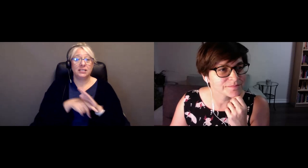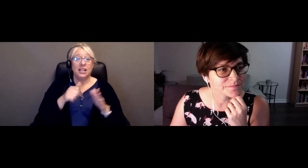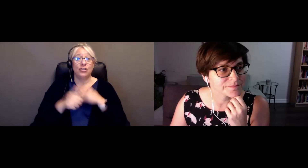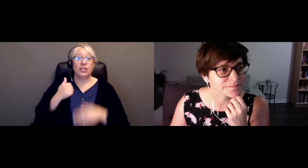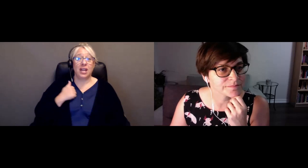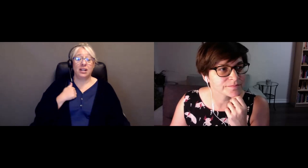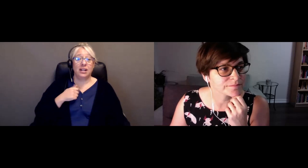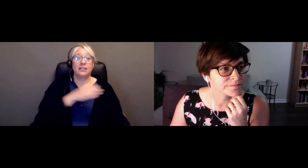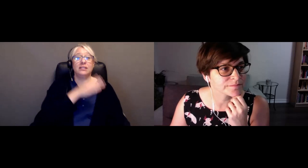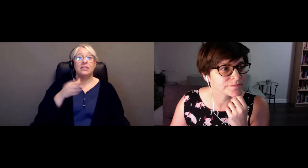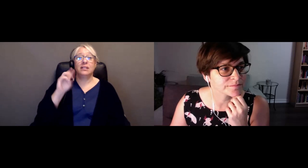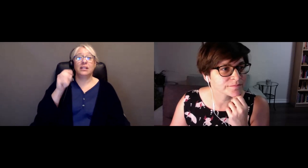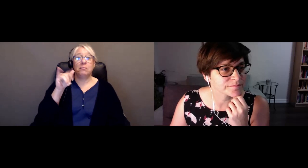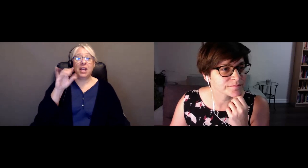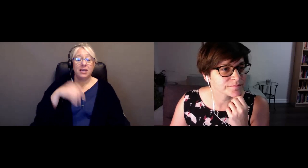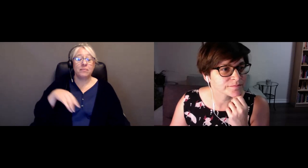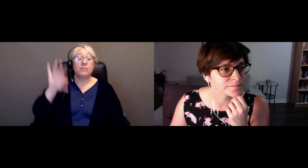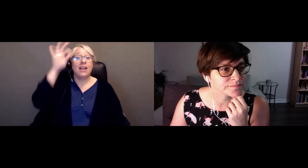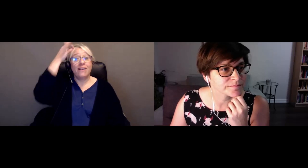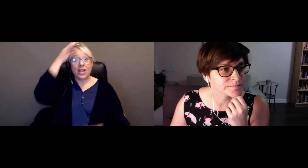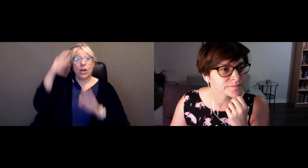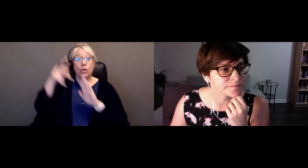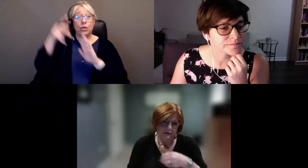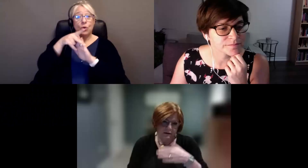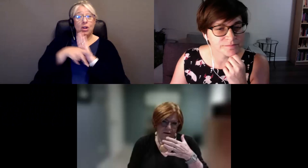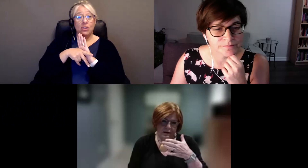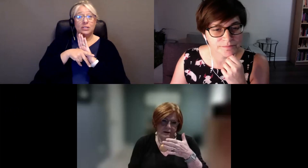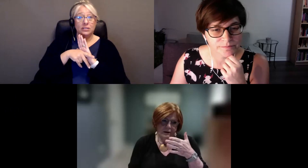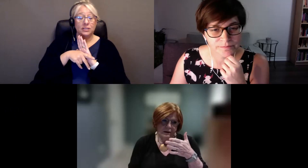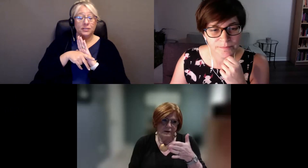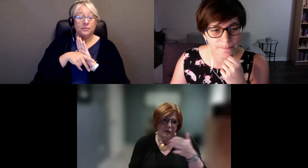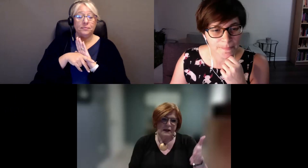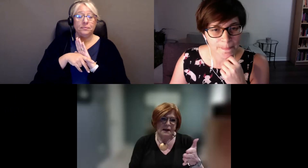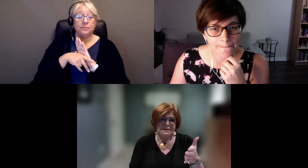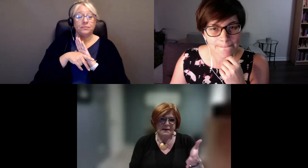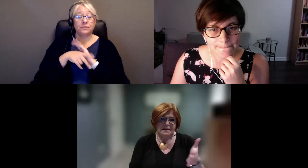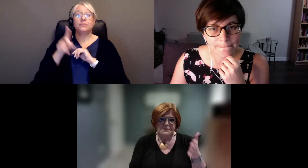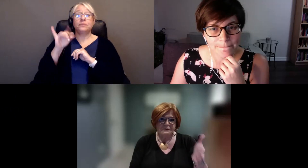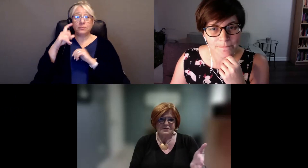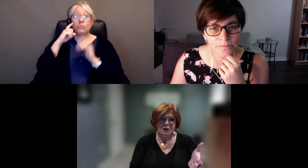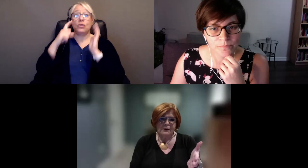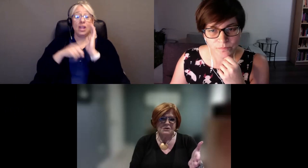It's Maggie. So the federal policy -- They did recognize ASL as an official language.